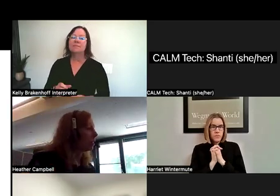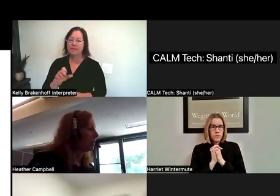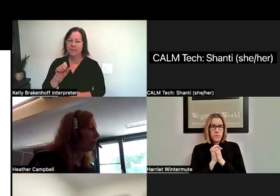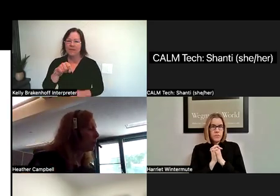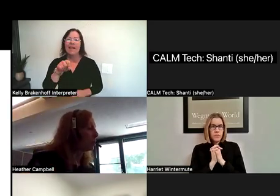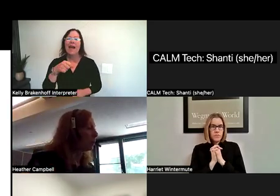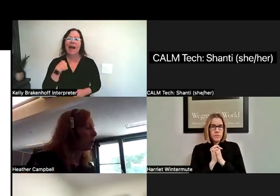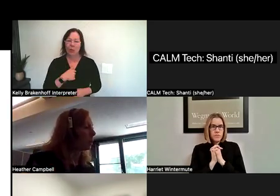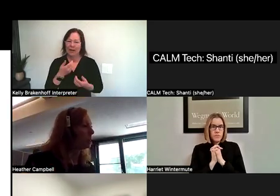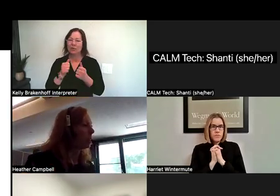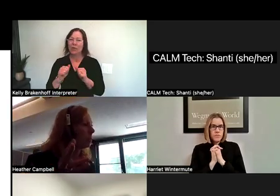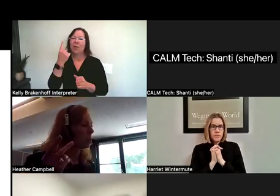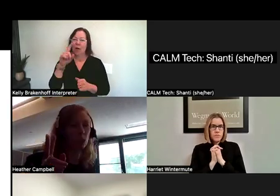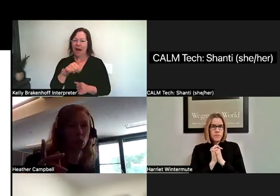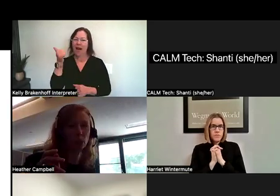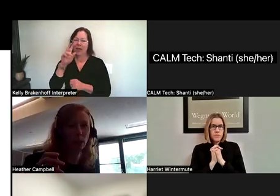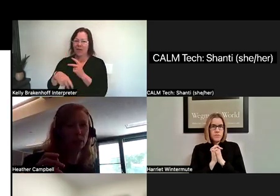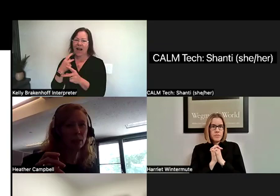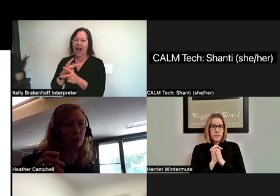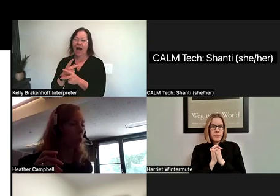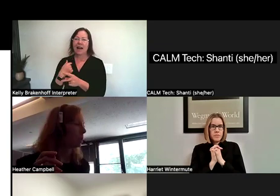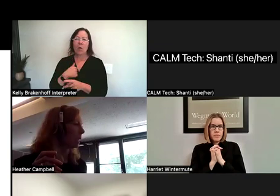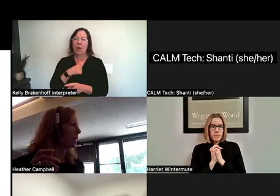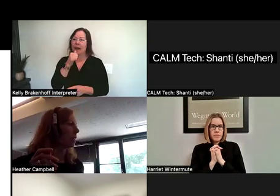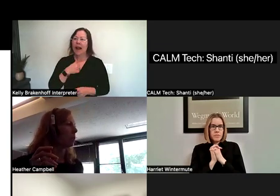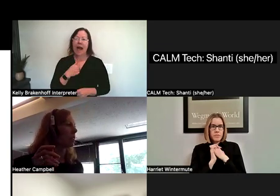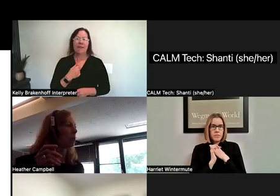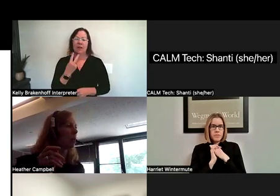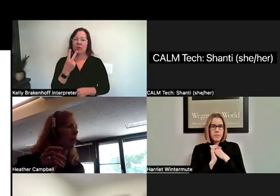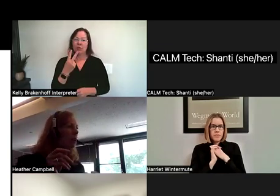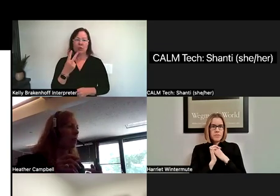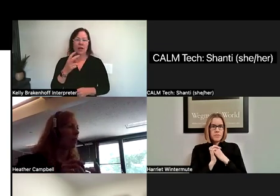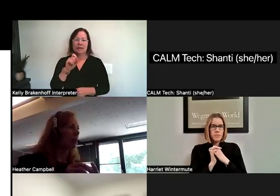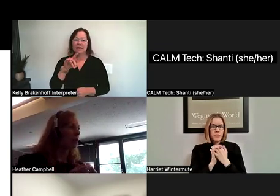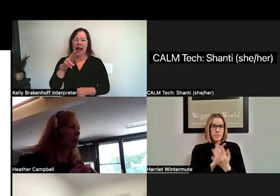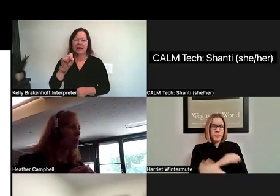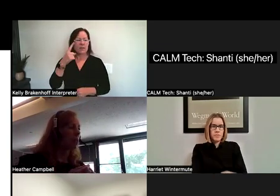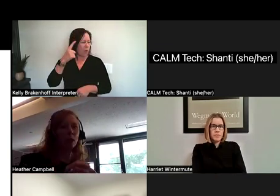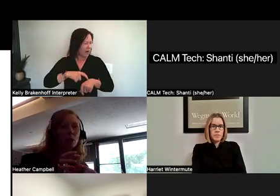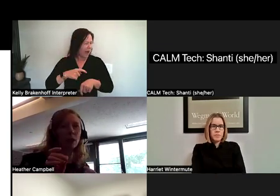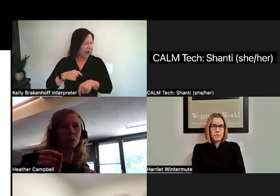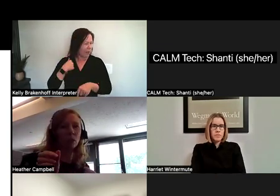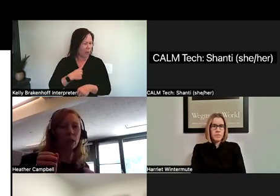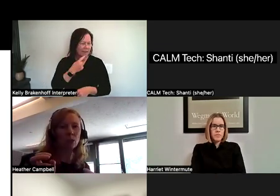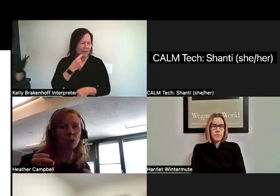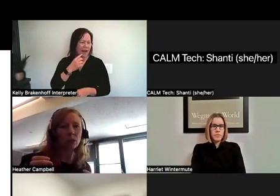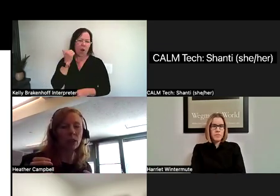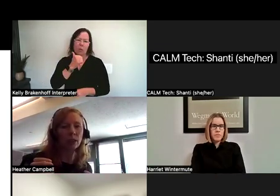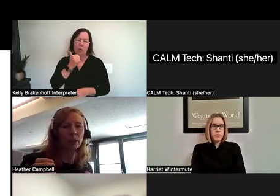of it where instead of the two statuses of routine and then we had more granular status.